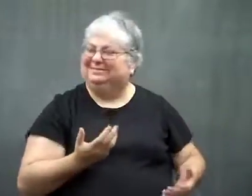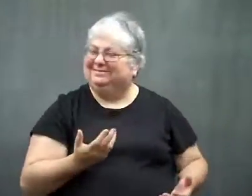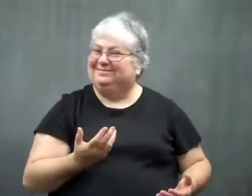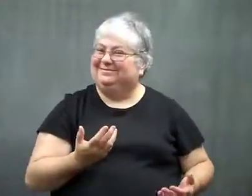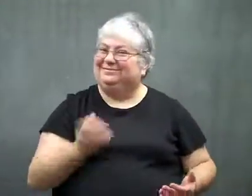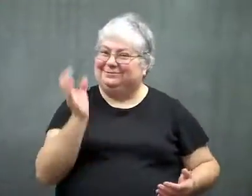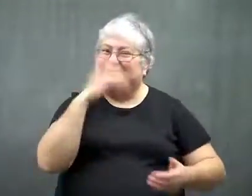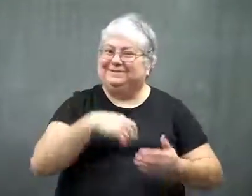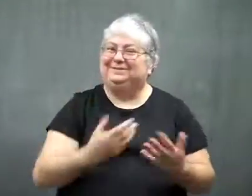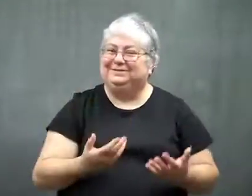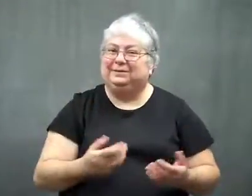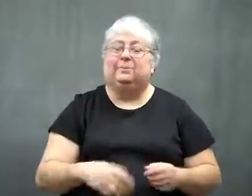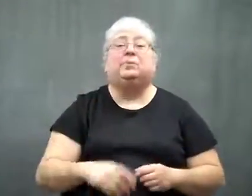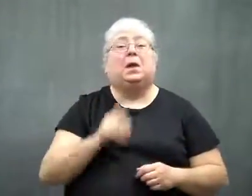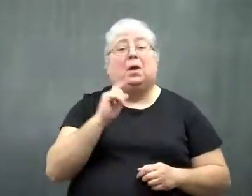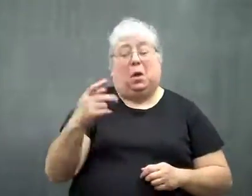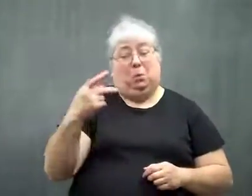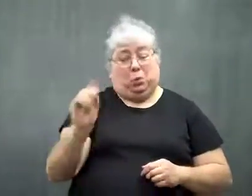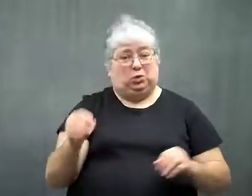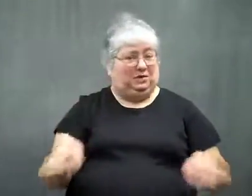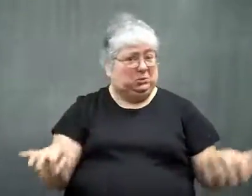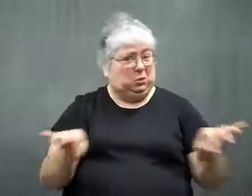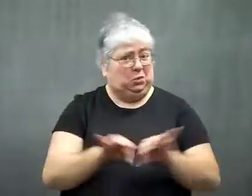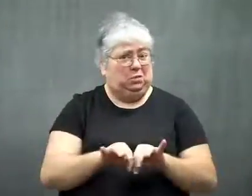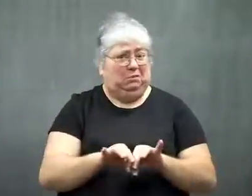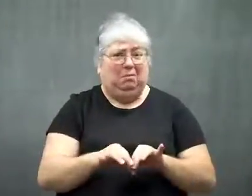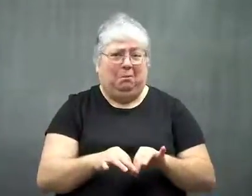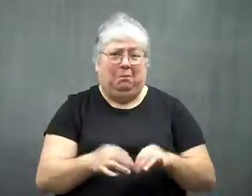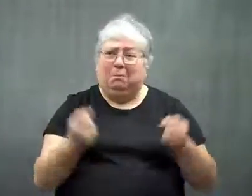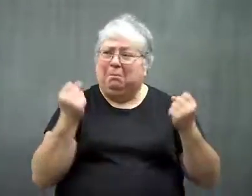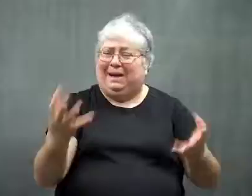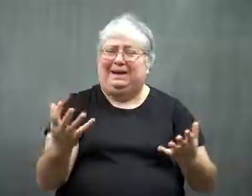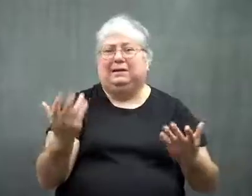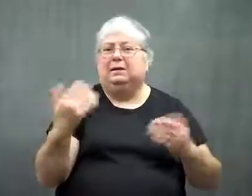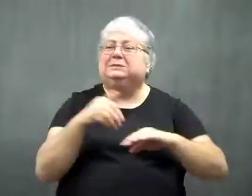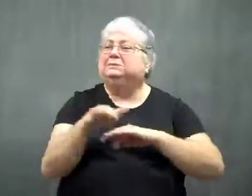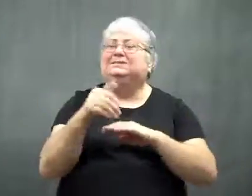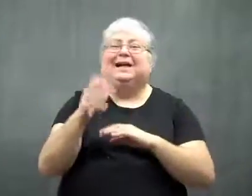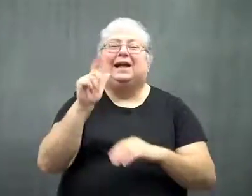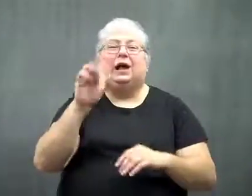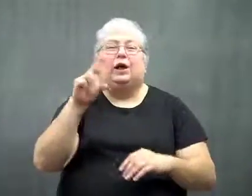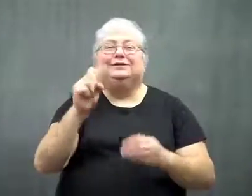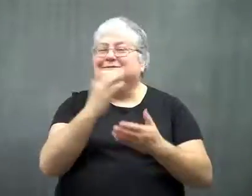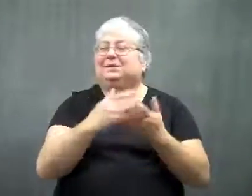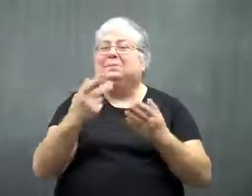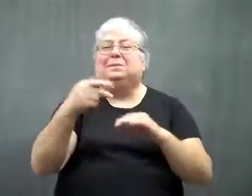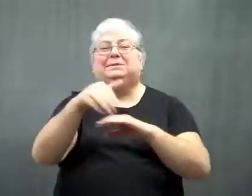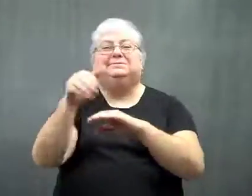That's interesting...